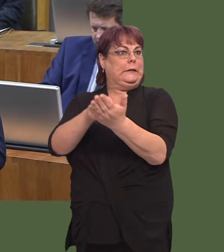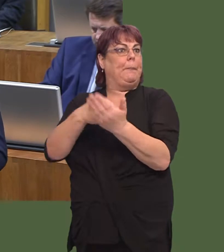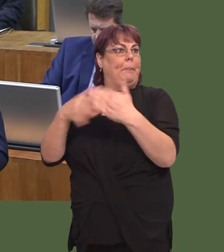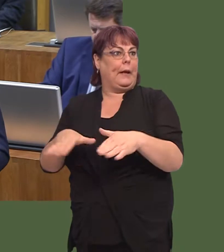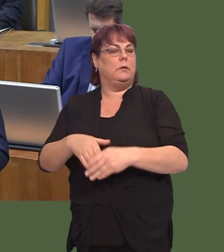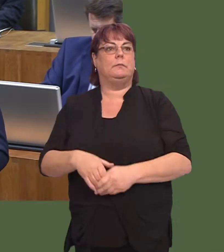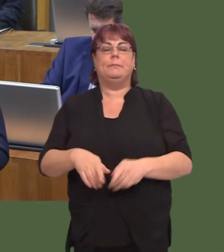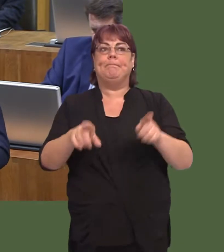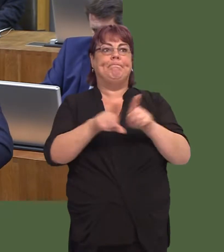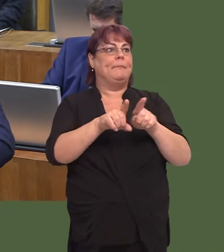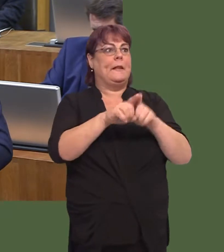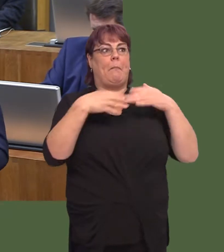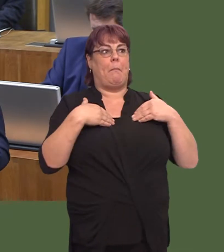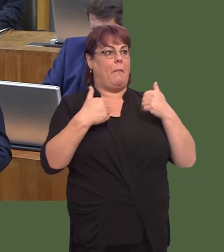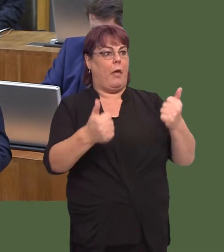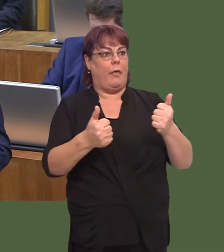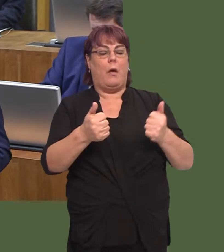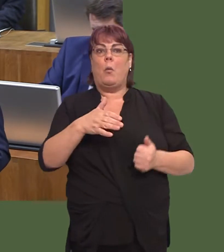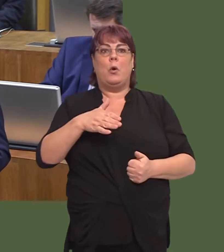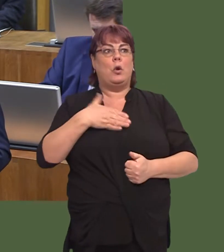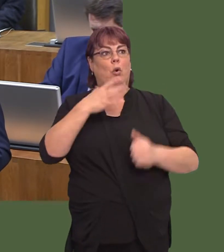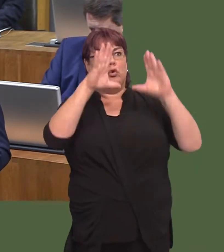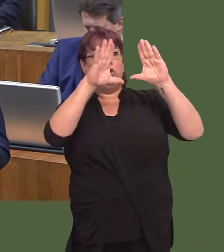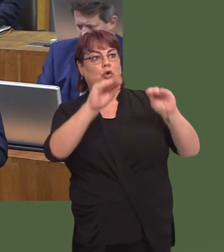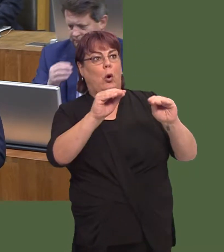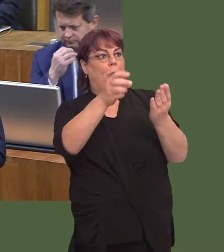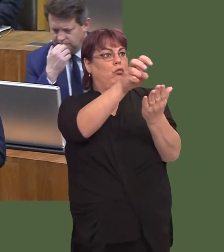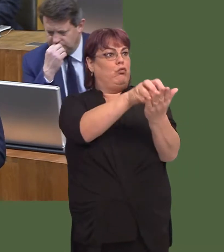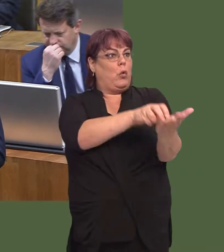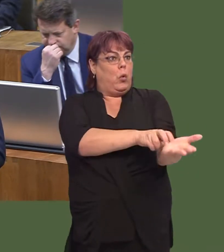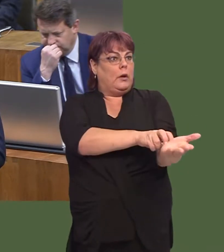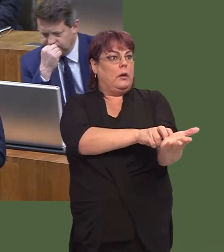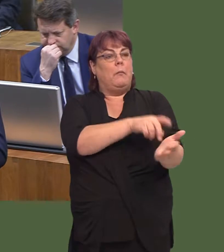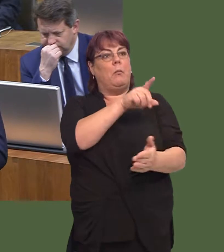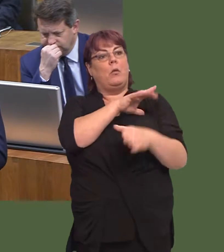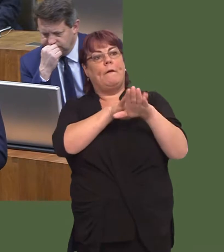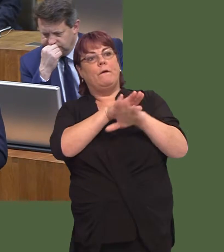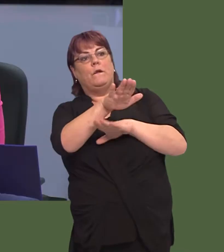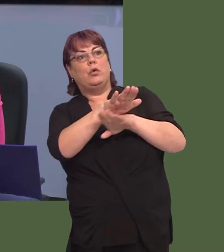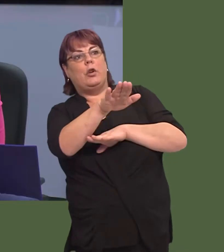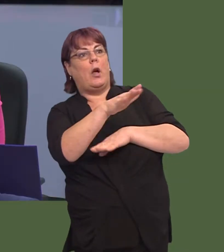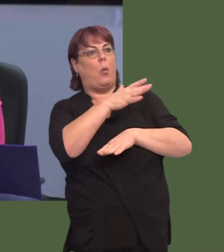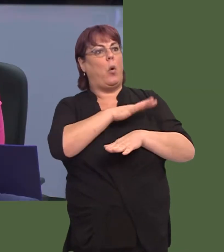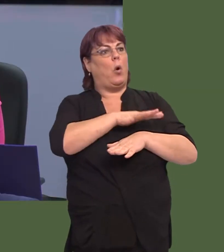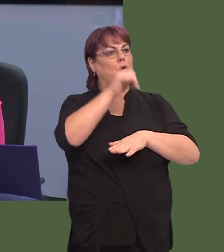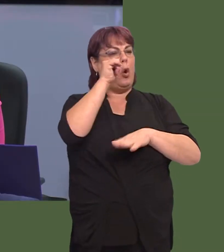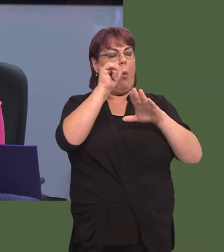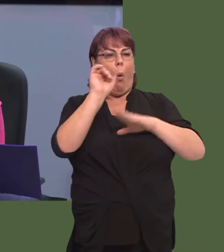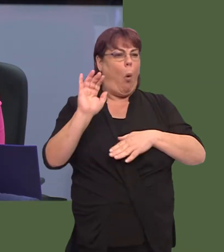Nothing should be said or done that will discourage reporting in the future, because we want to make sure that incidents are reported and are out in the open.